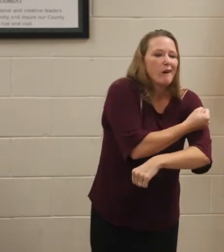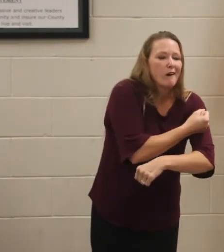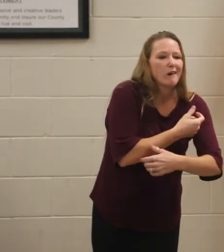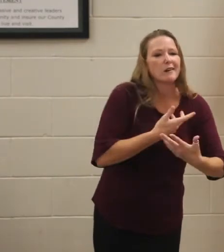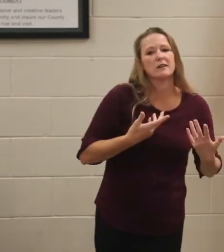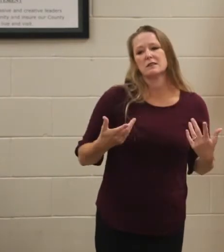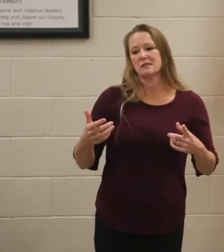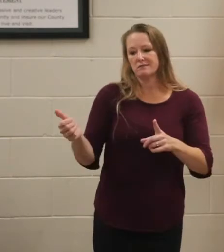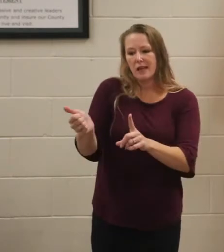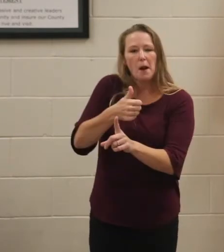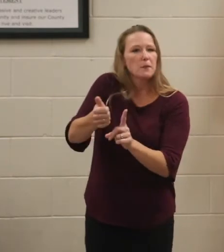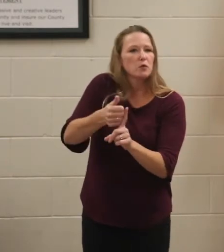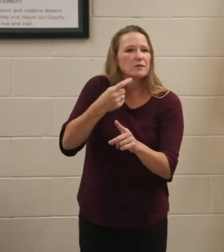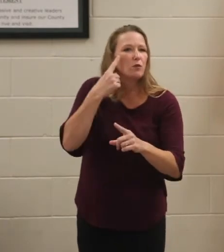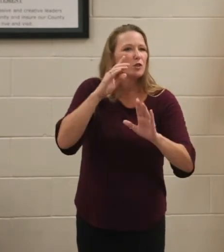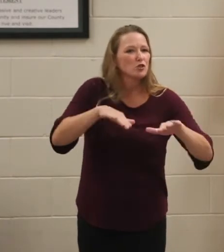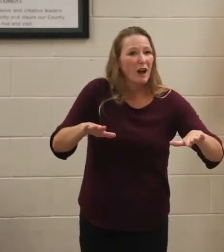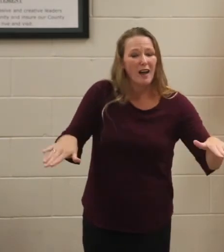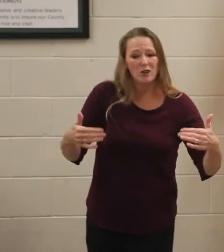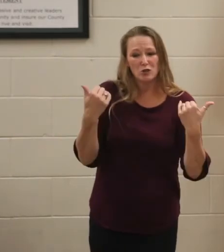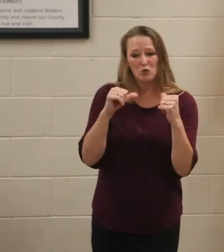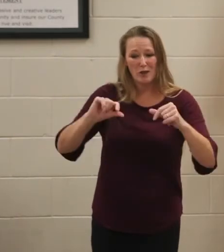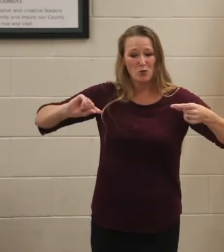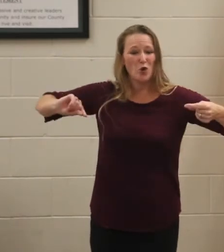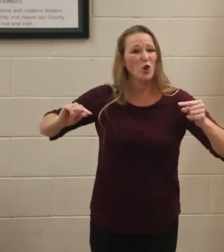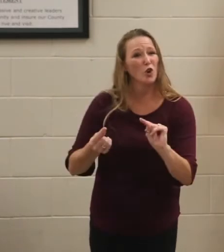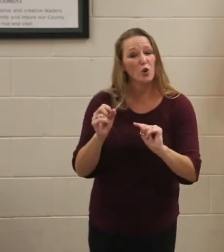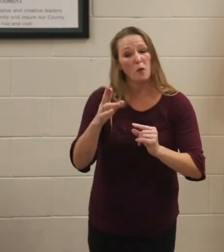conditions to possibly cause great bodily injury or death.